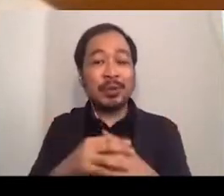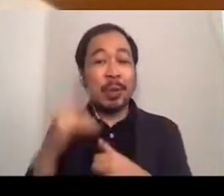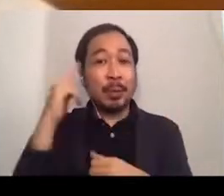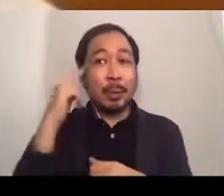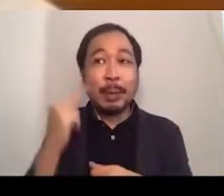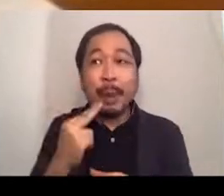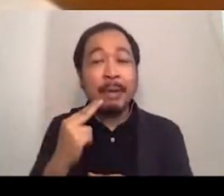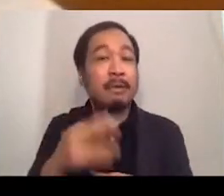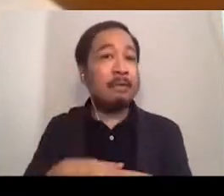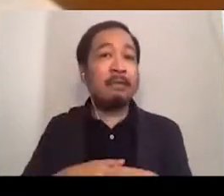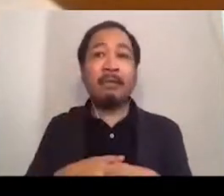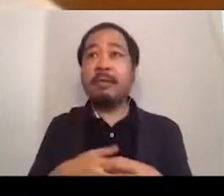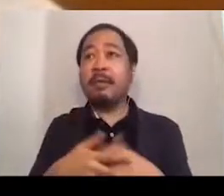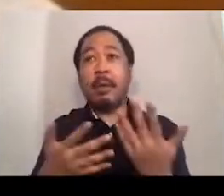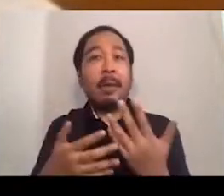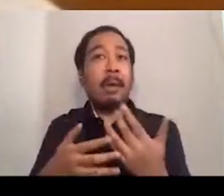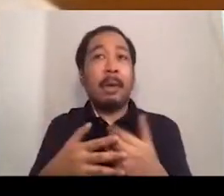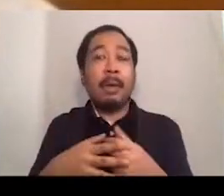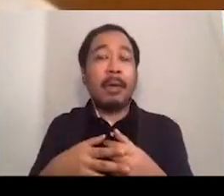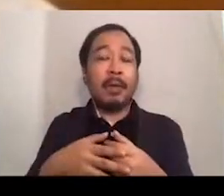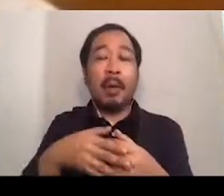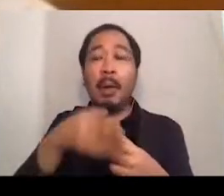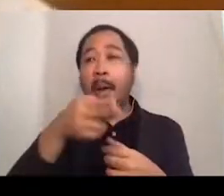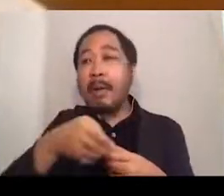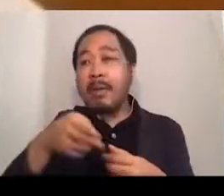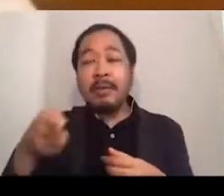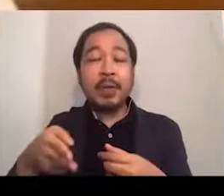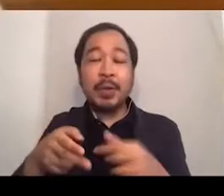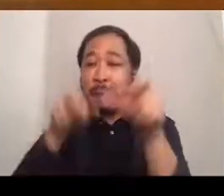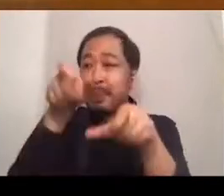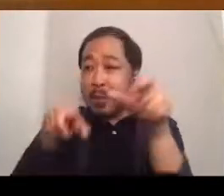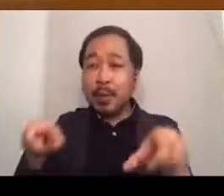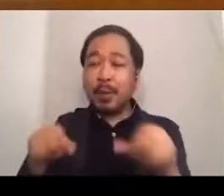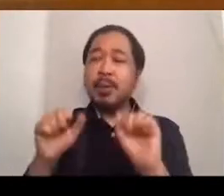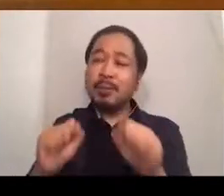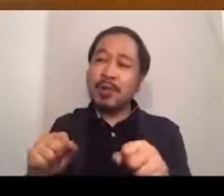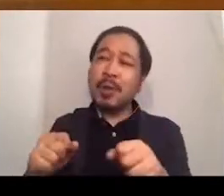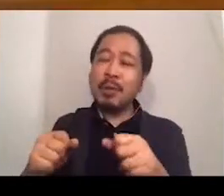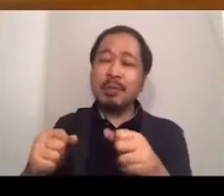through telephone networks with hearing people.